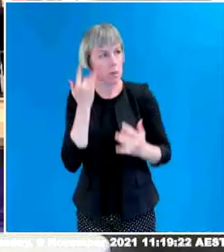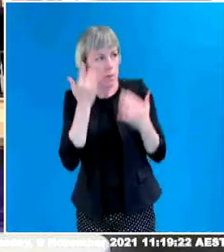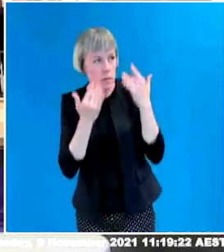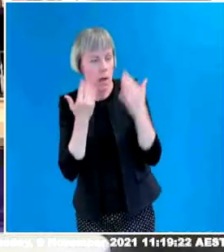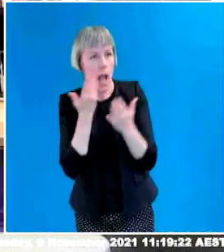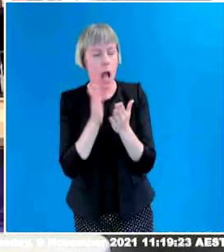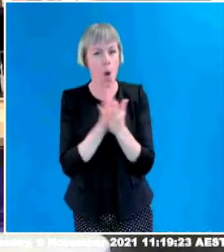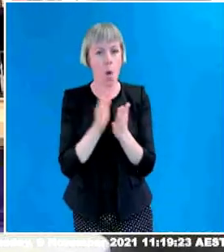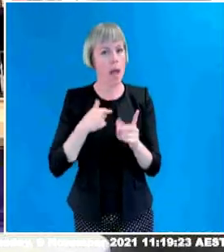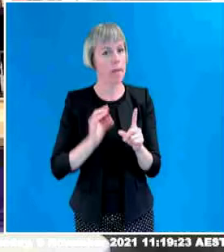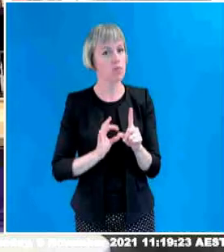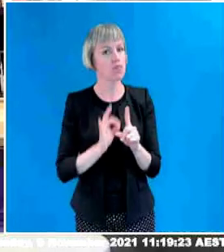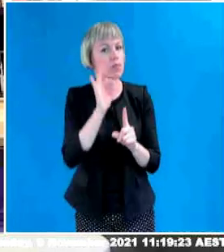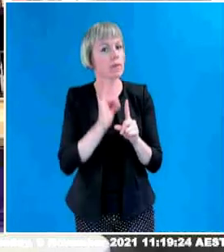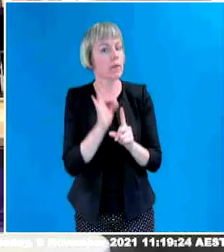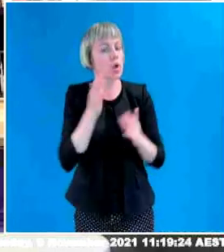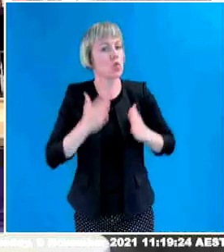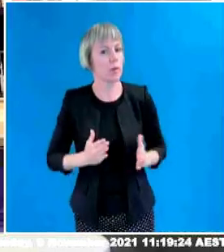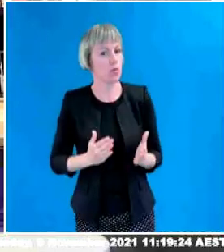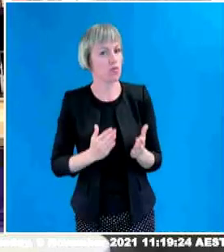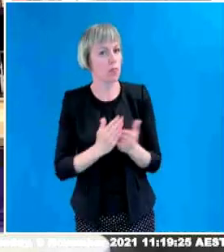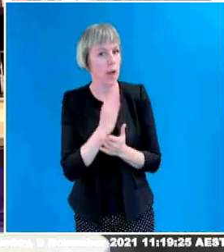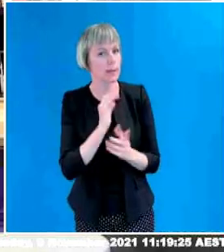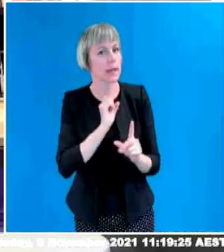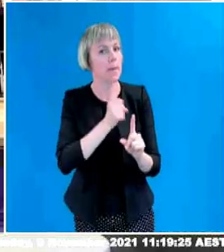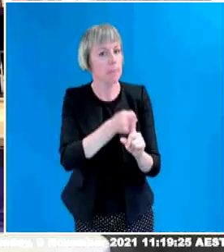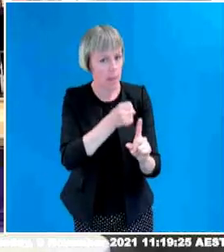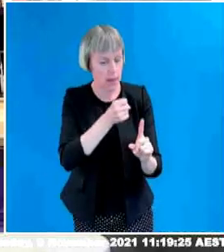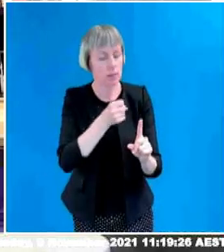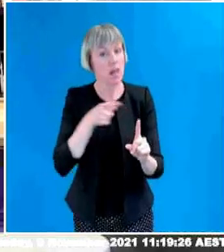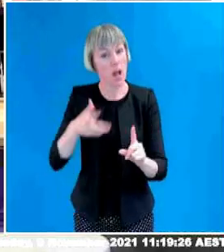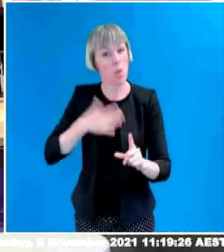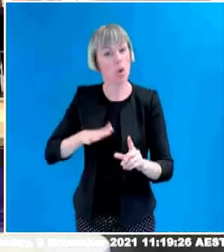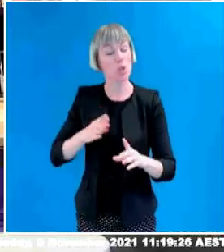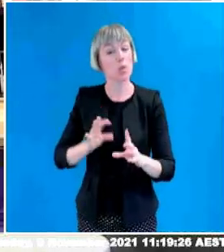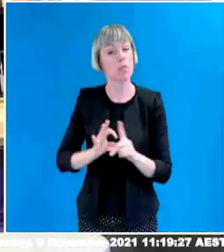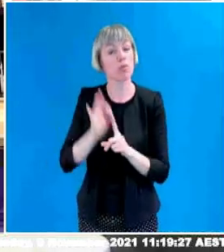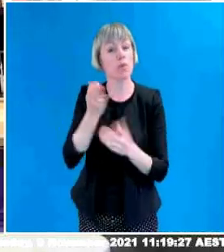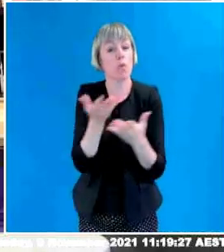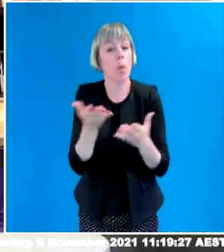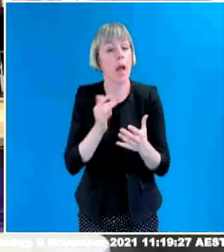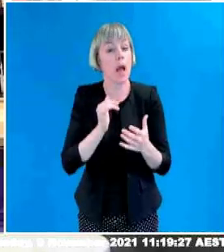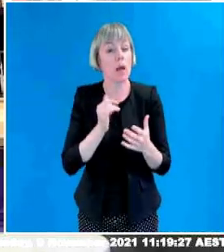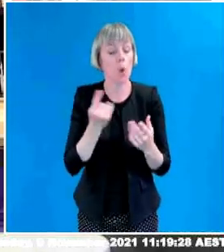improve their labour rights within their supply chain, they decided they needed